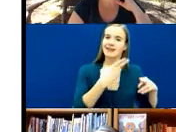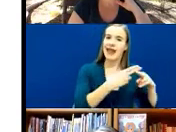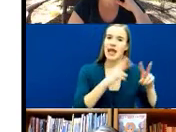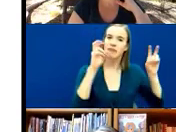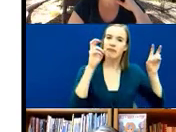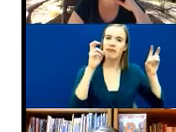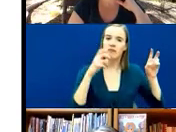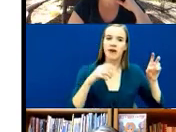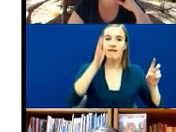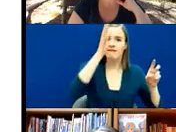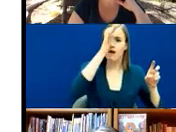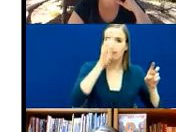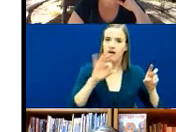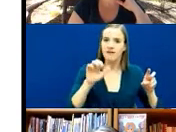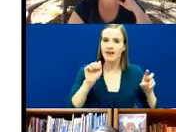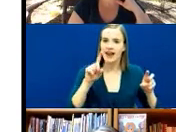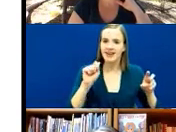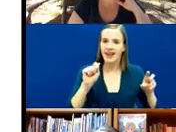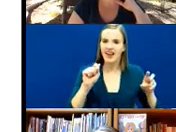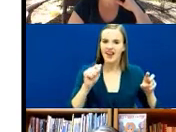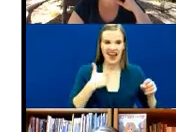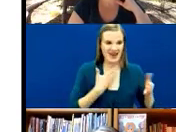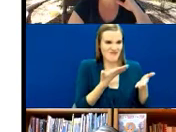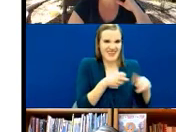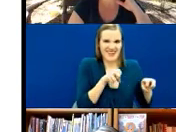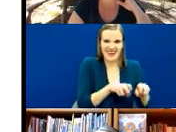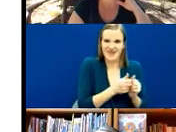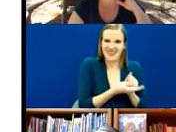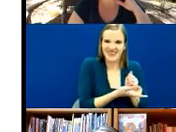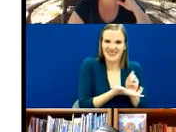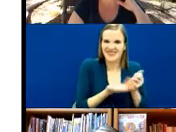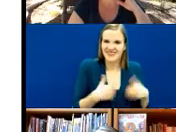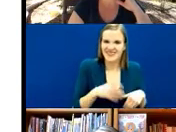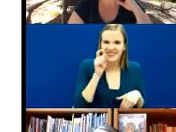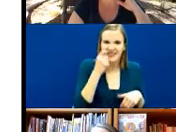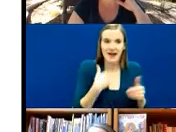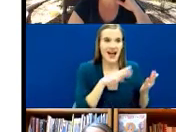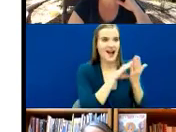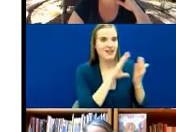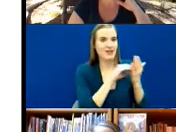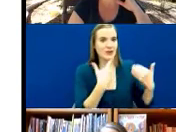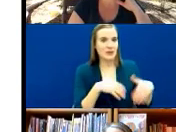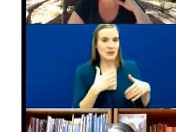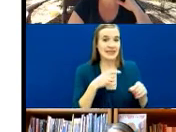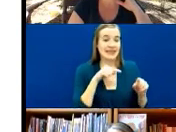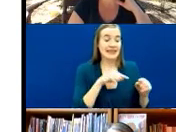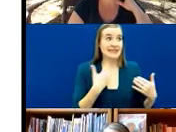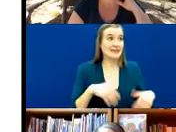these great adults. And, and so yeah, I mean, this brings back so many memories. Yeah.